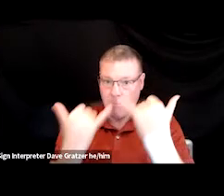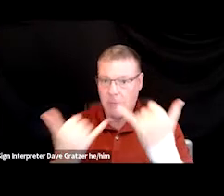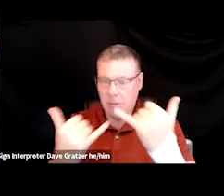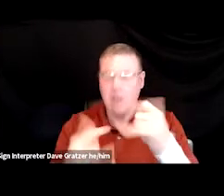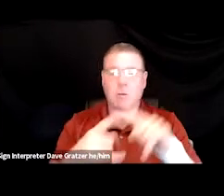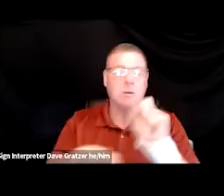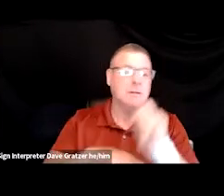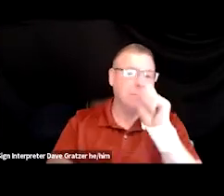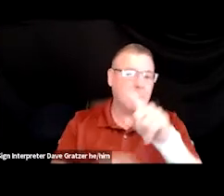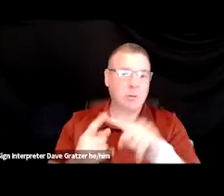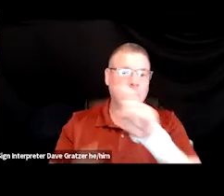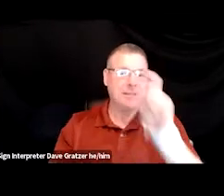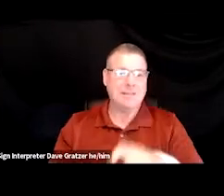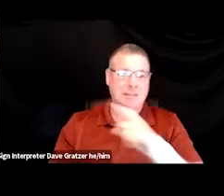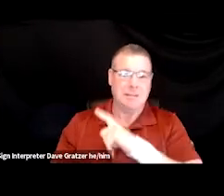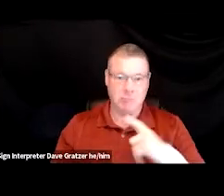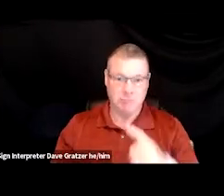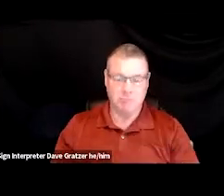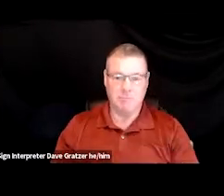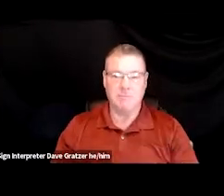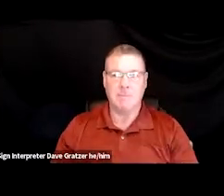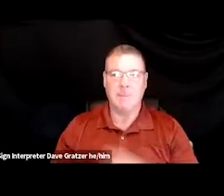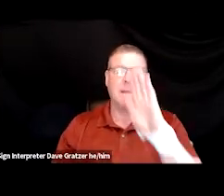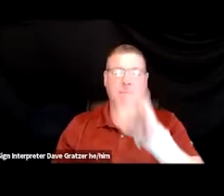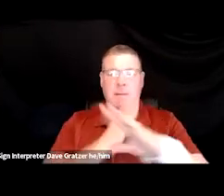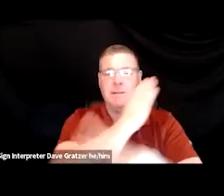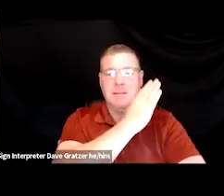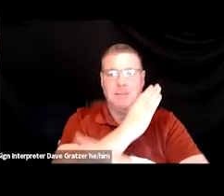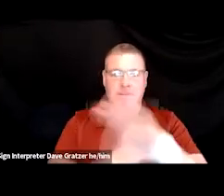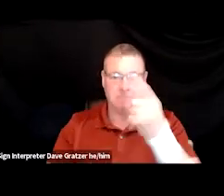to the Texas legislature by September 1, 2022.